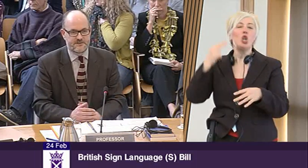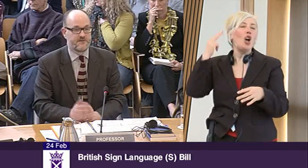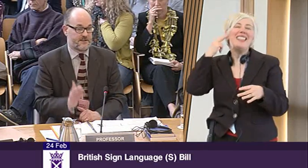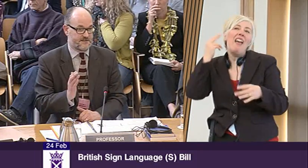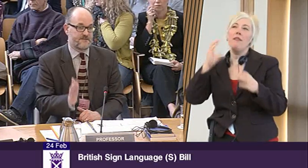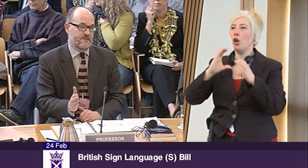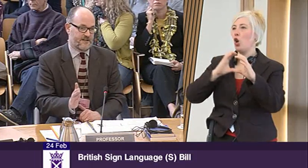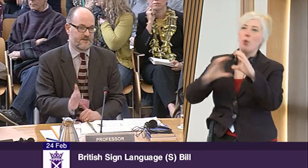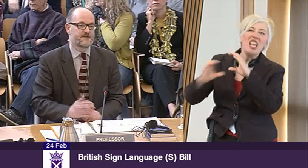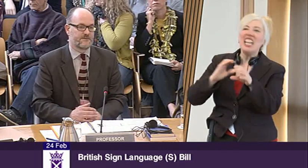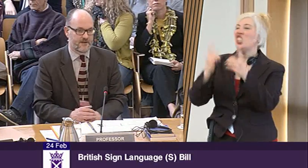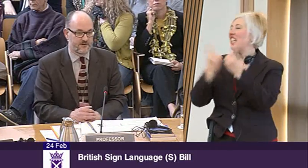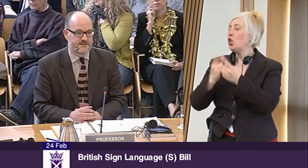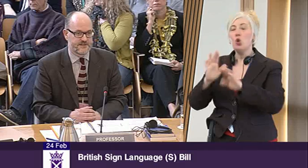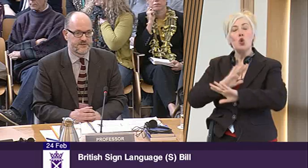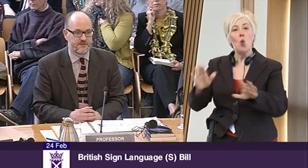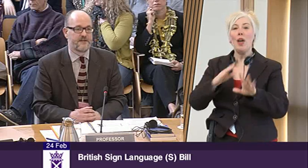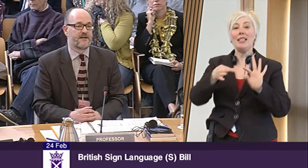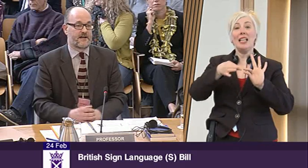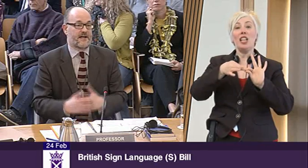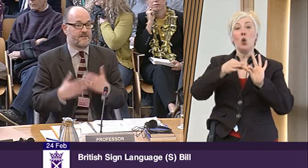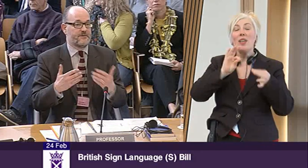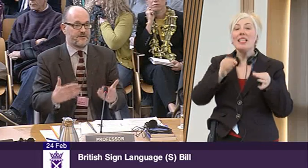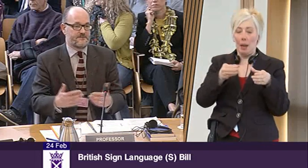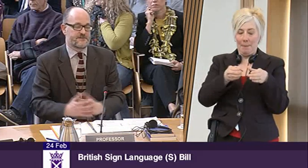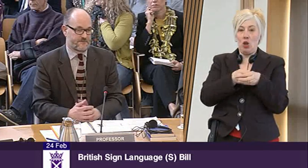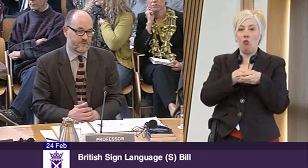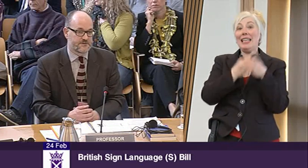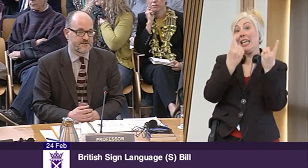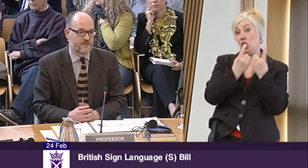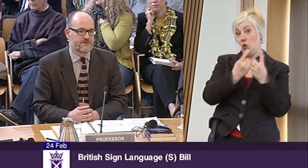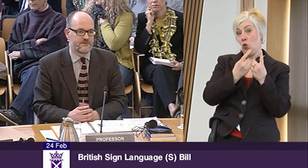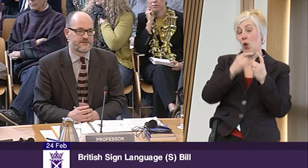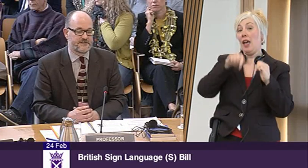issue; it is simply a linguistic minority issue, and the bill affords us the opportunity